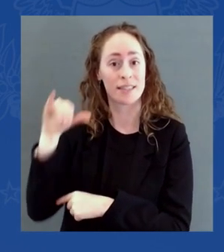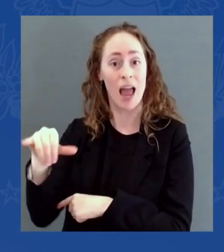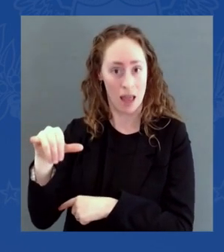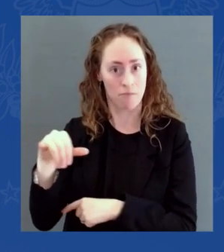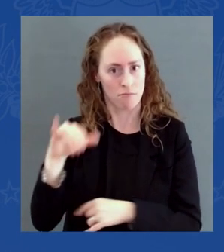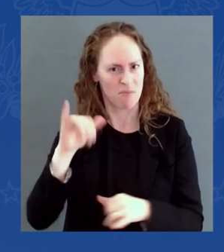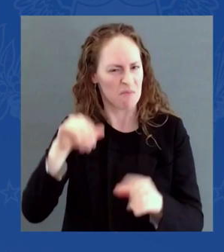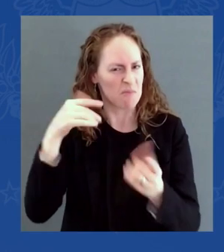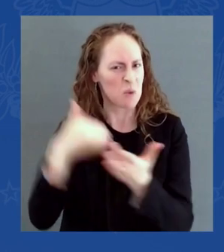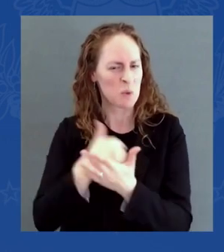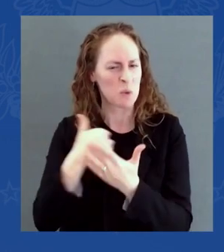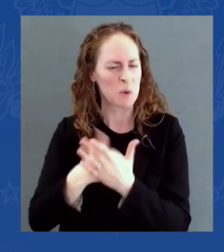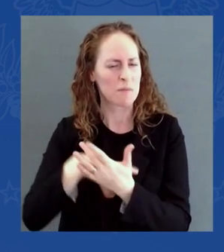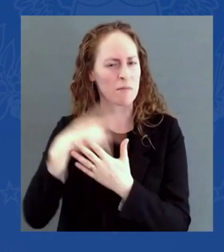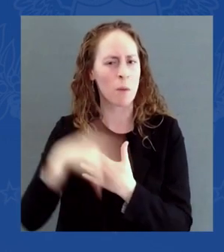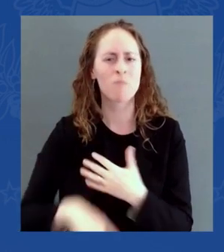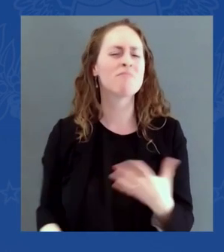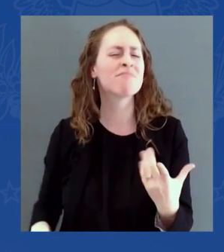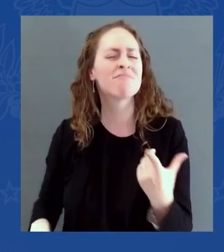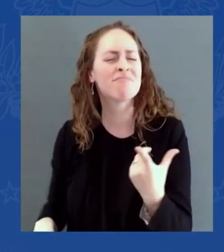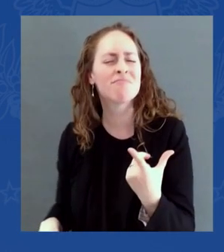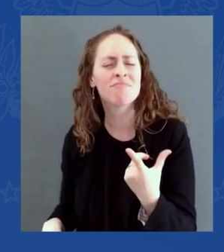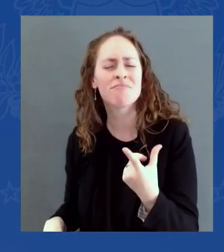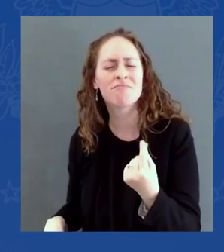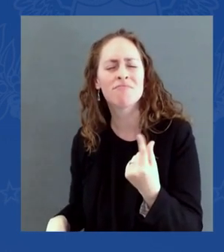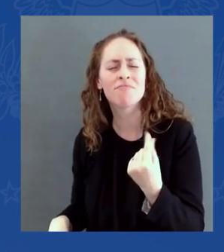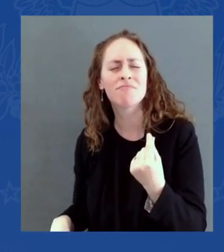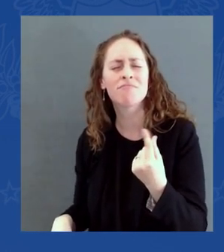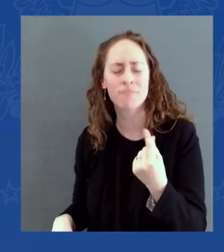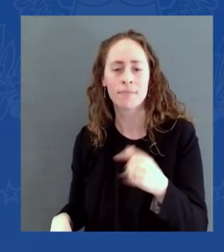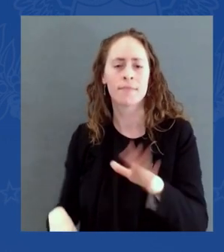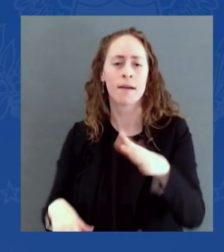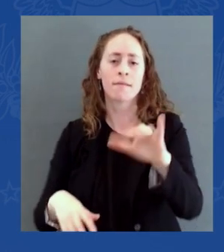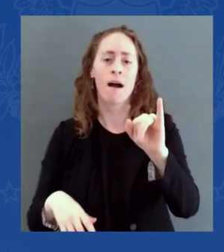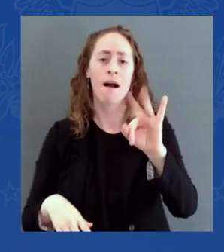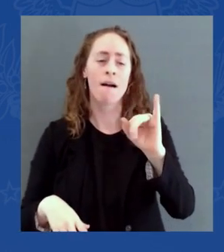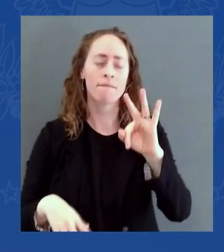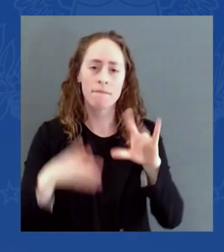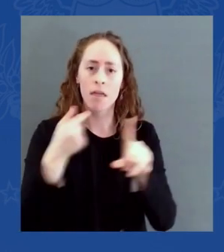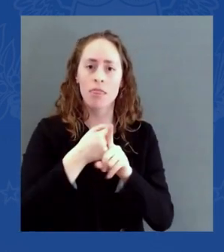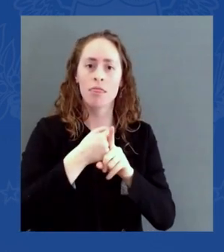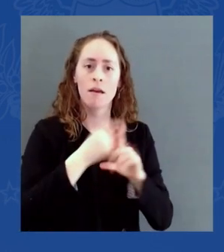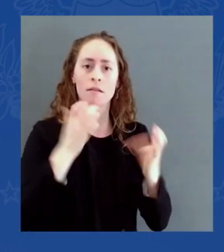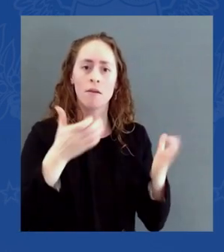in that classroom popped up and it wasn't them. Up to now you get -- go home and you quarantine.